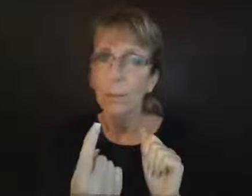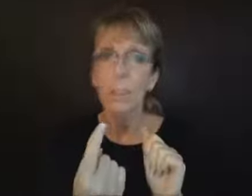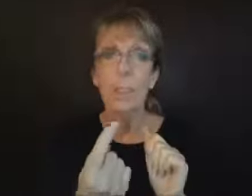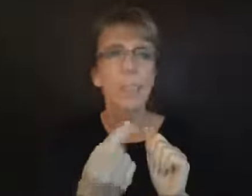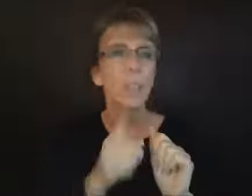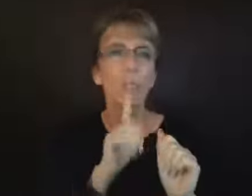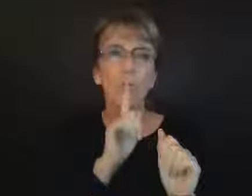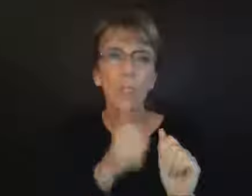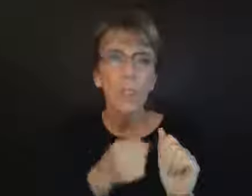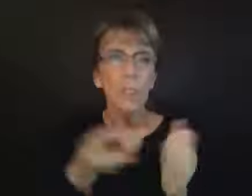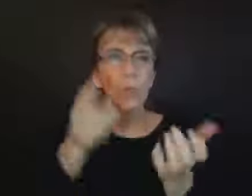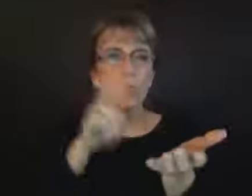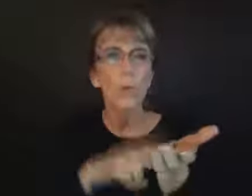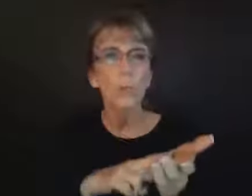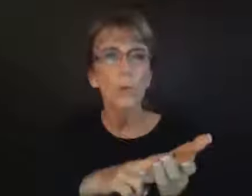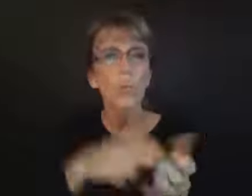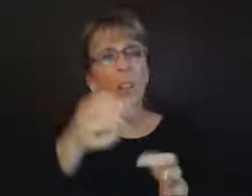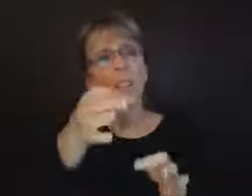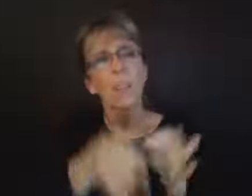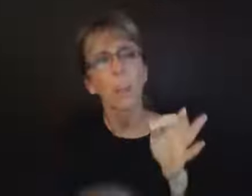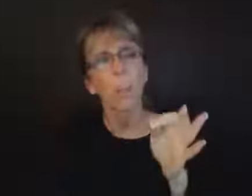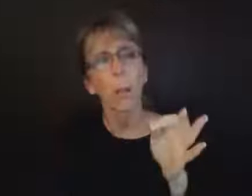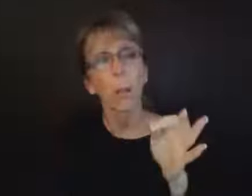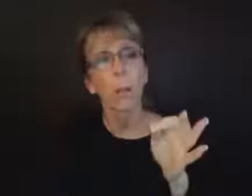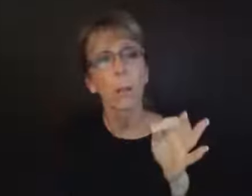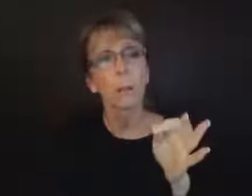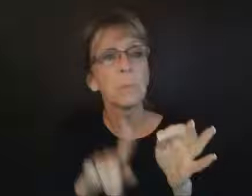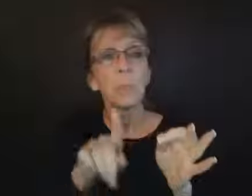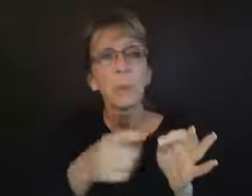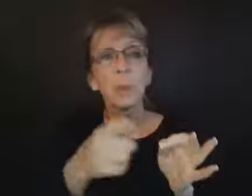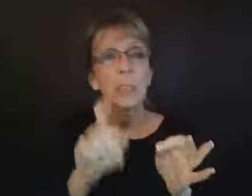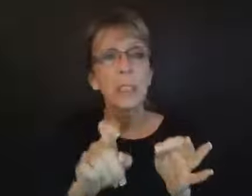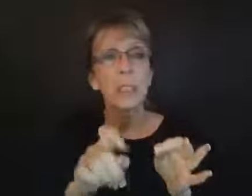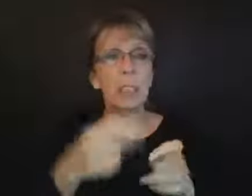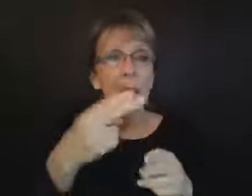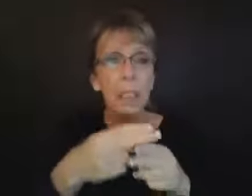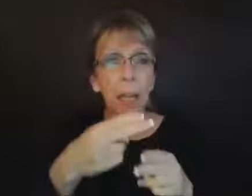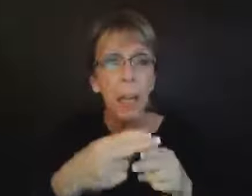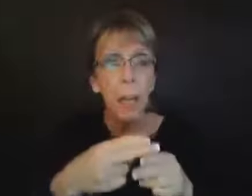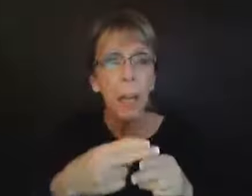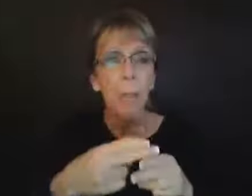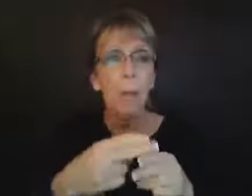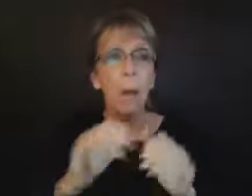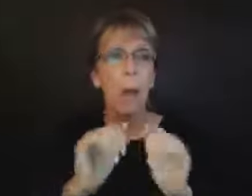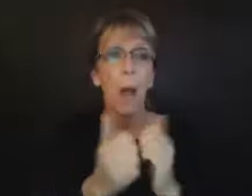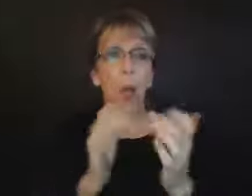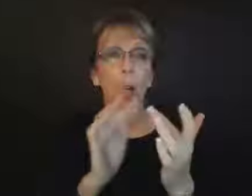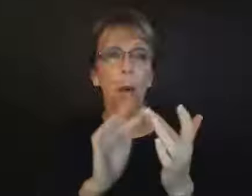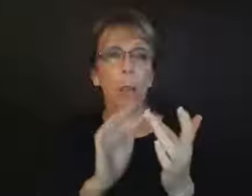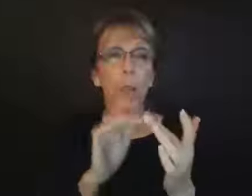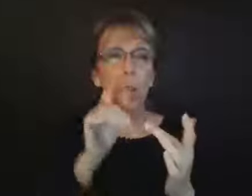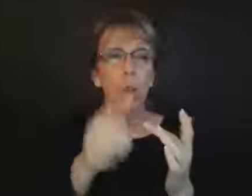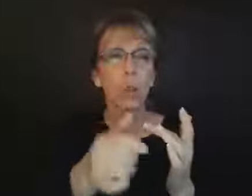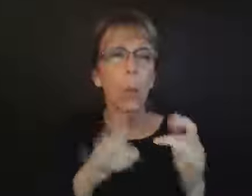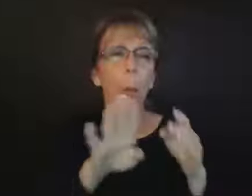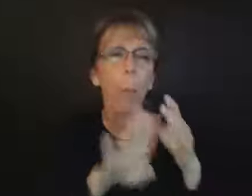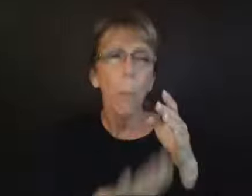Registering is simple. We just need your name, a way to contact you,